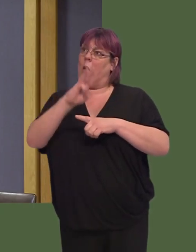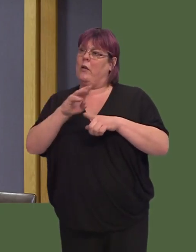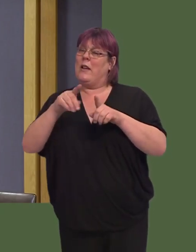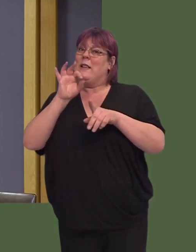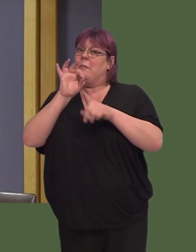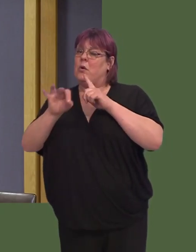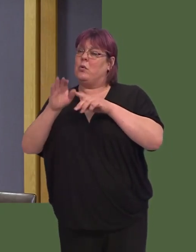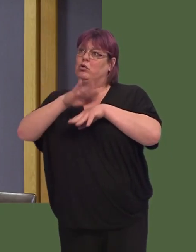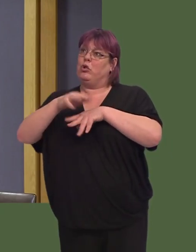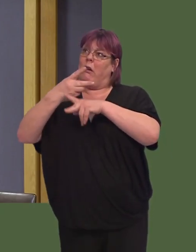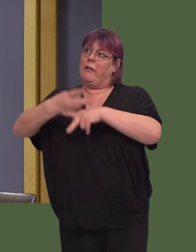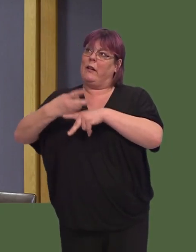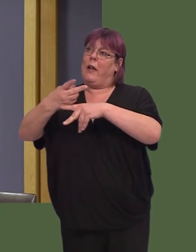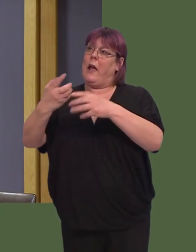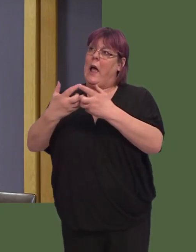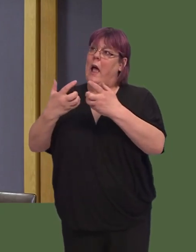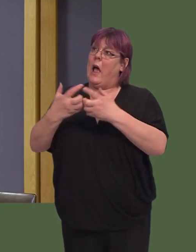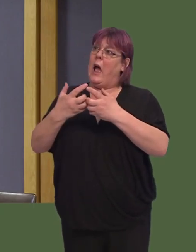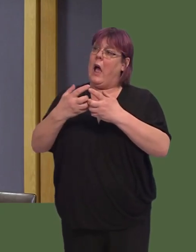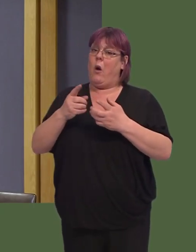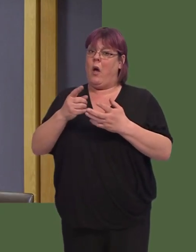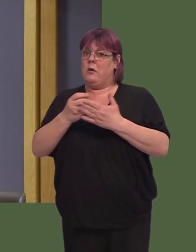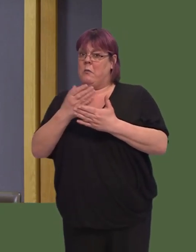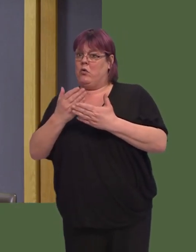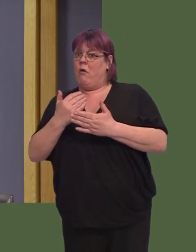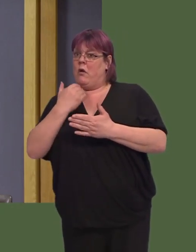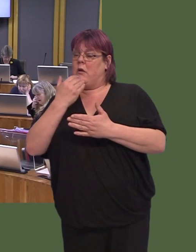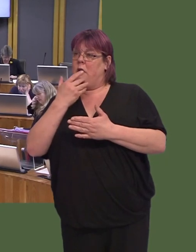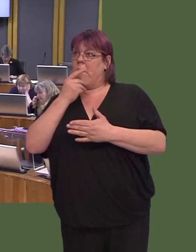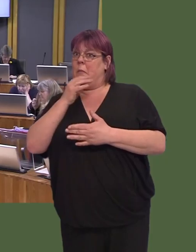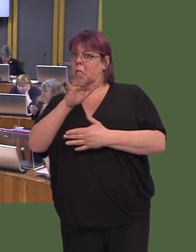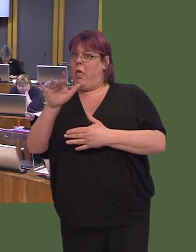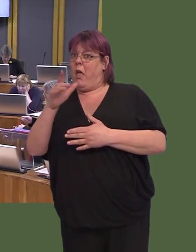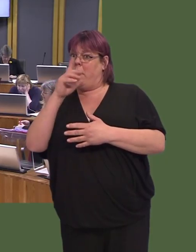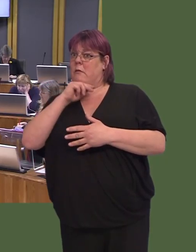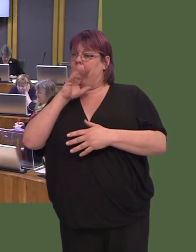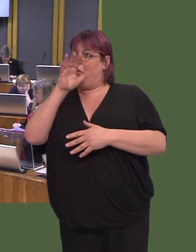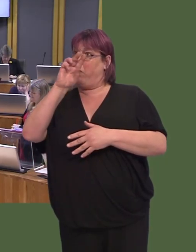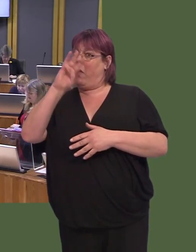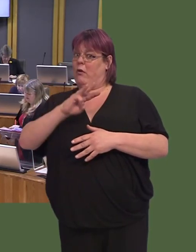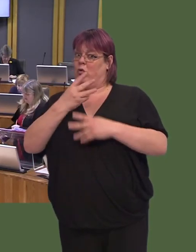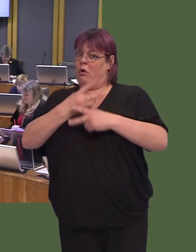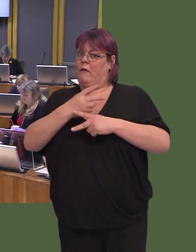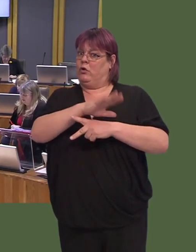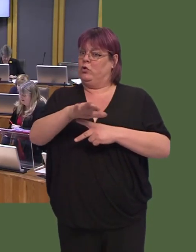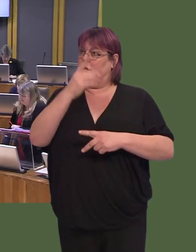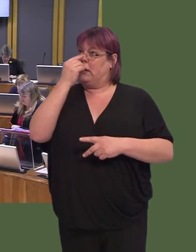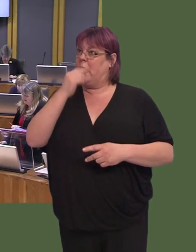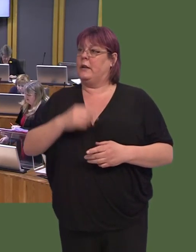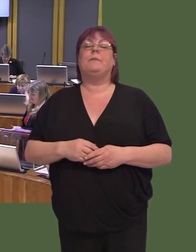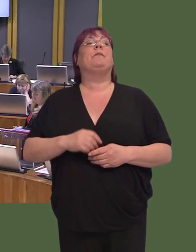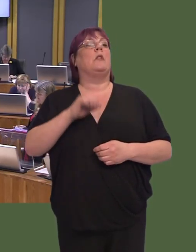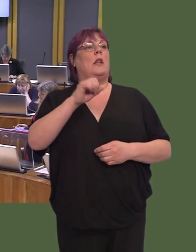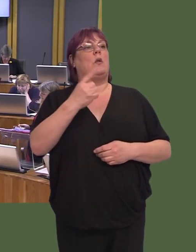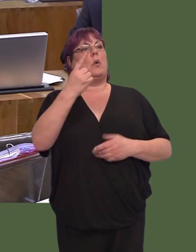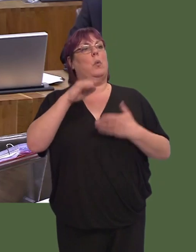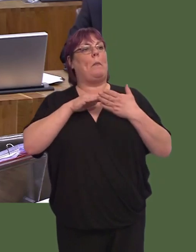Julie James AM: The Member's quite right, we did put the additional £1 million inóinvested